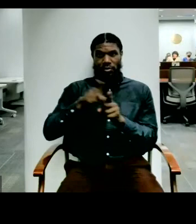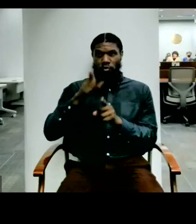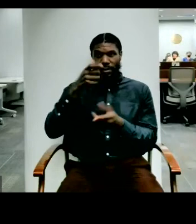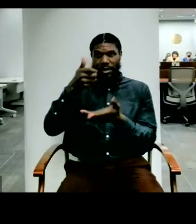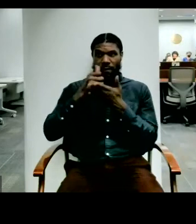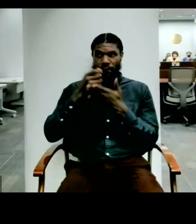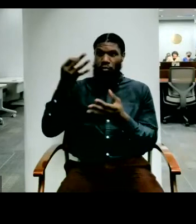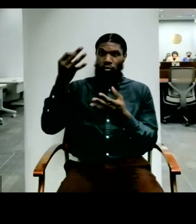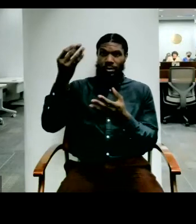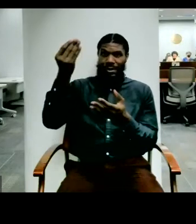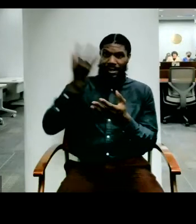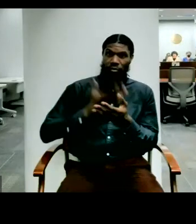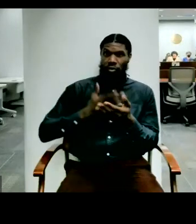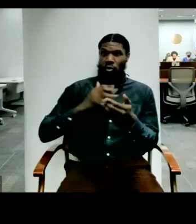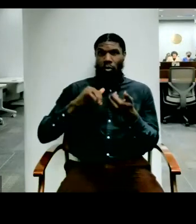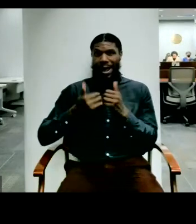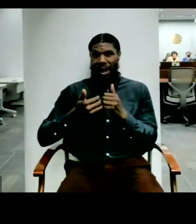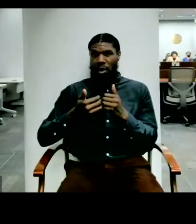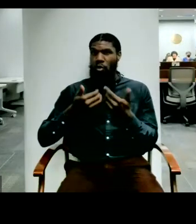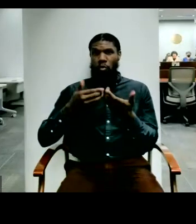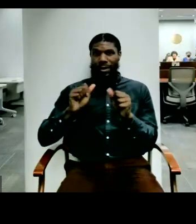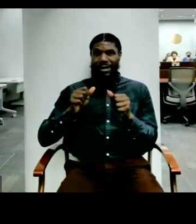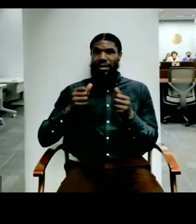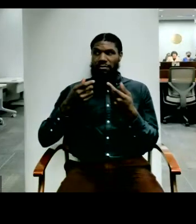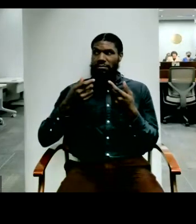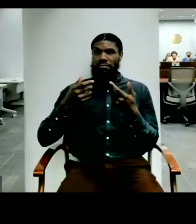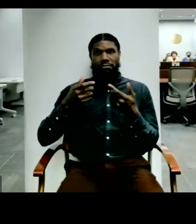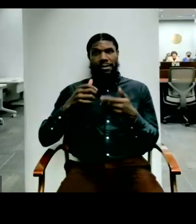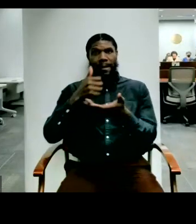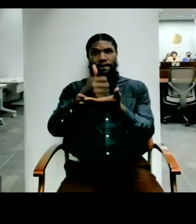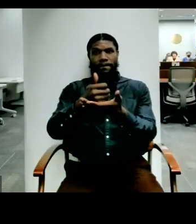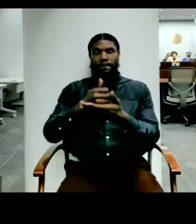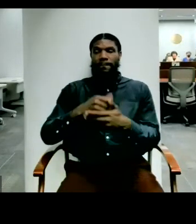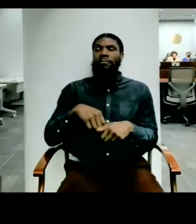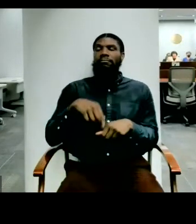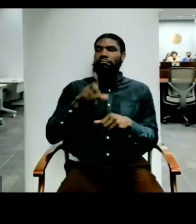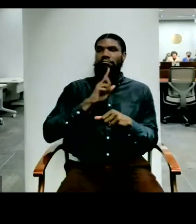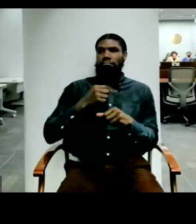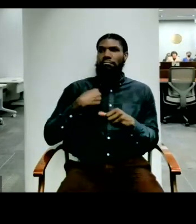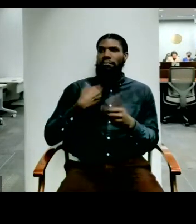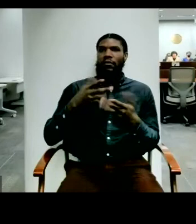Yeah and I worked with um a couple of Unions, um after I taught for ten years